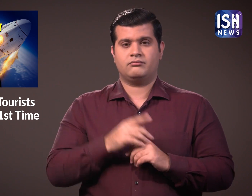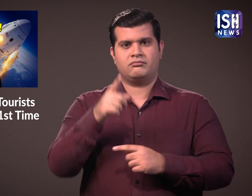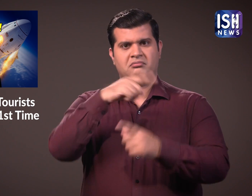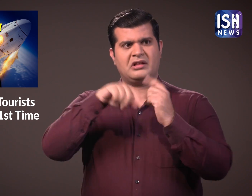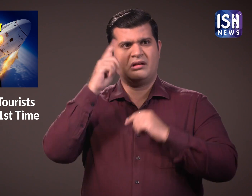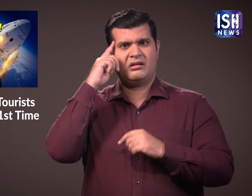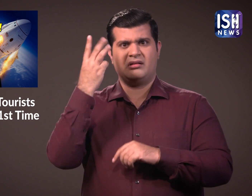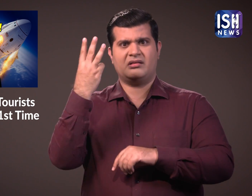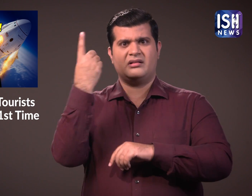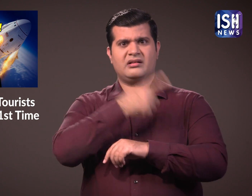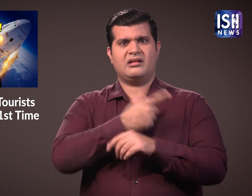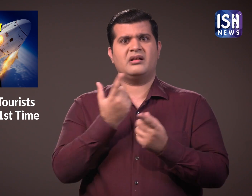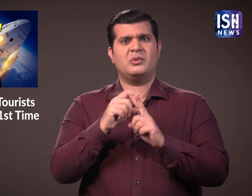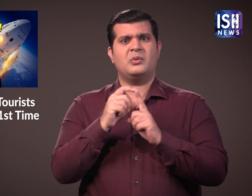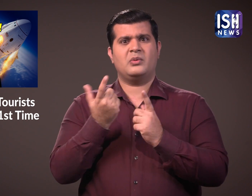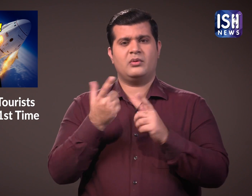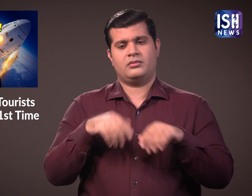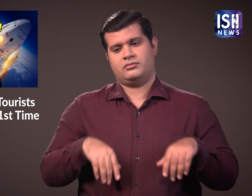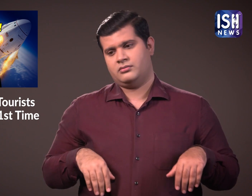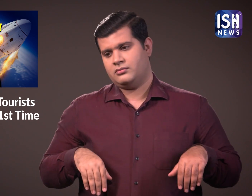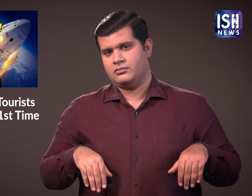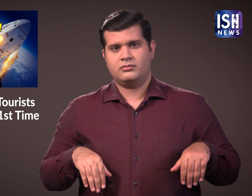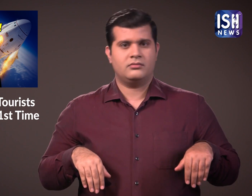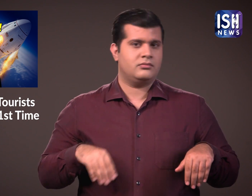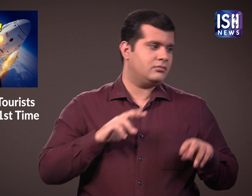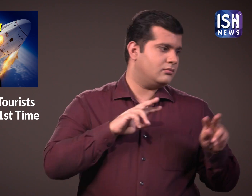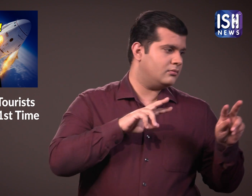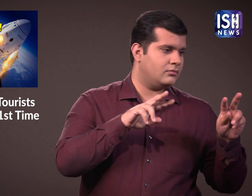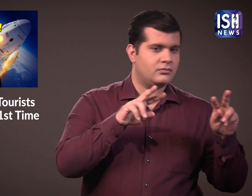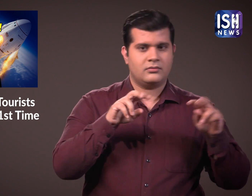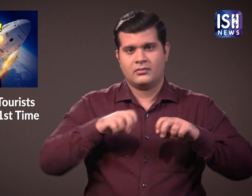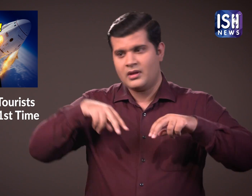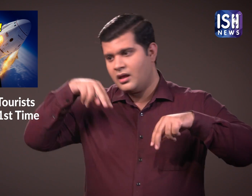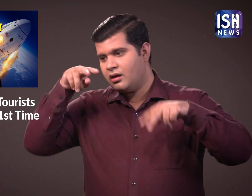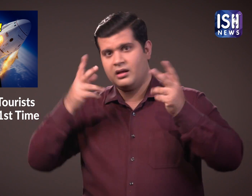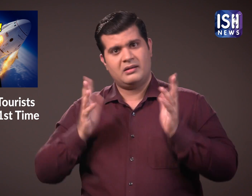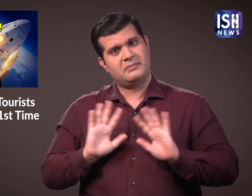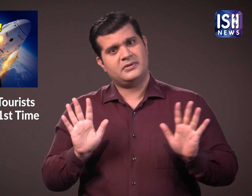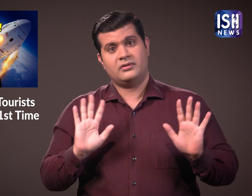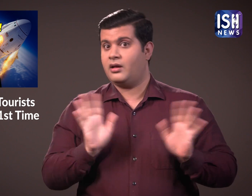You may wonder what will these people do for 3 days? Won't they get bored sitting idle or floating in zero gravity?